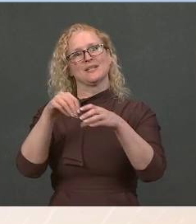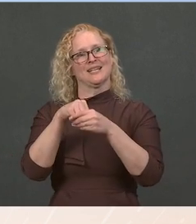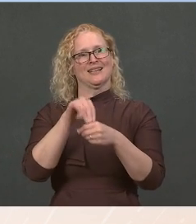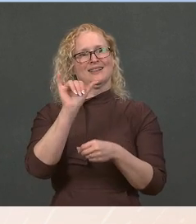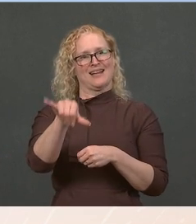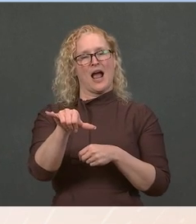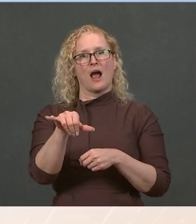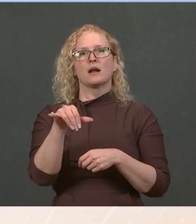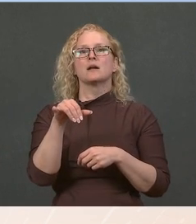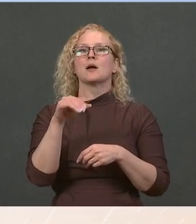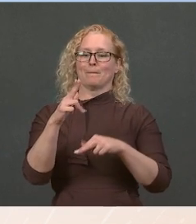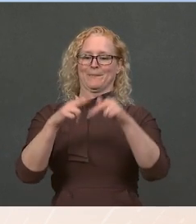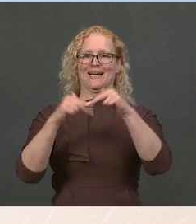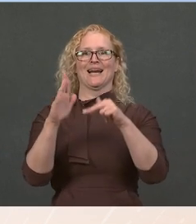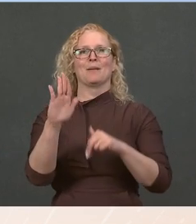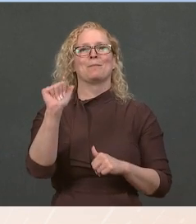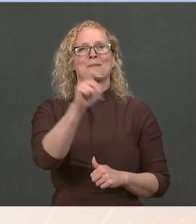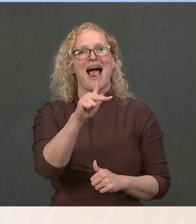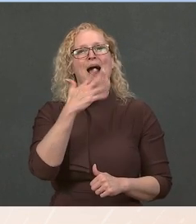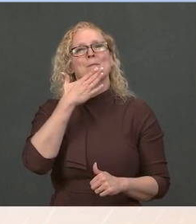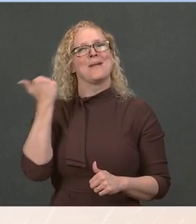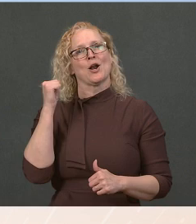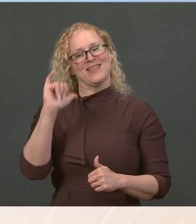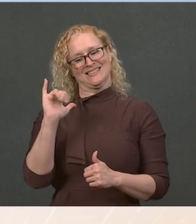which are also transformative, as I just said, and historical.